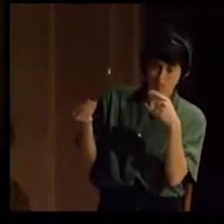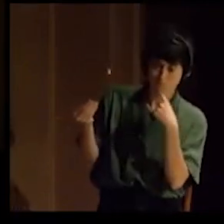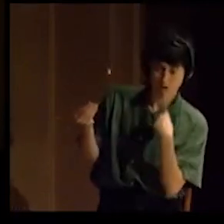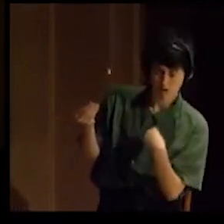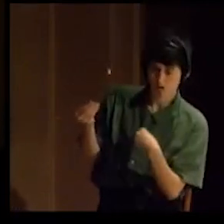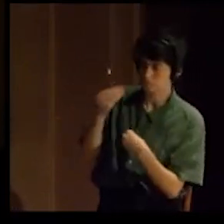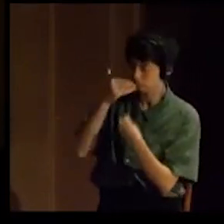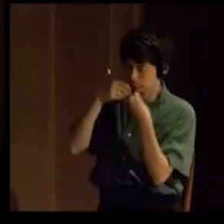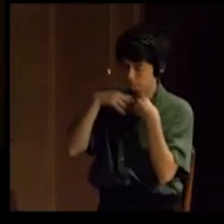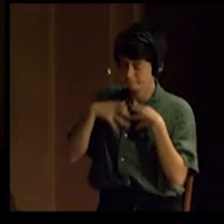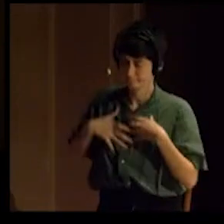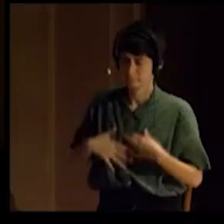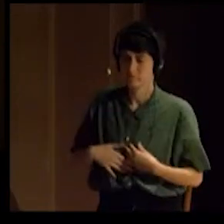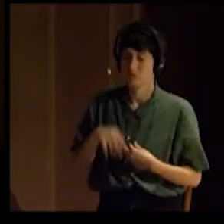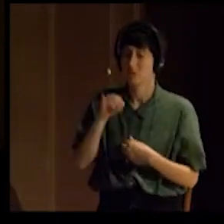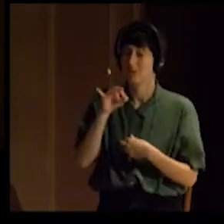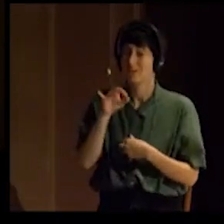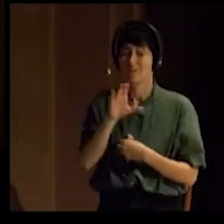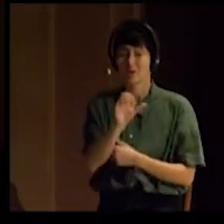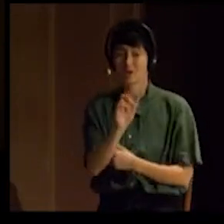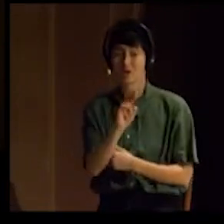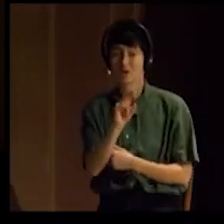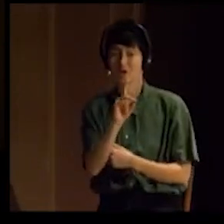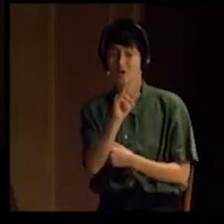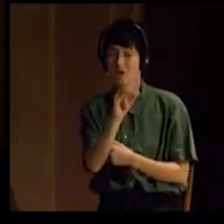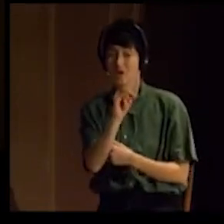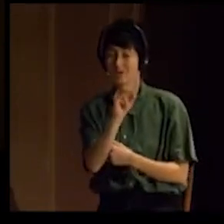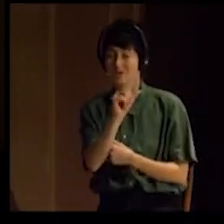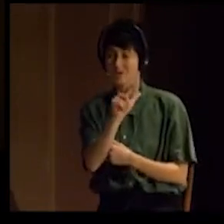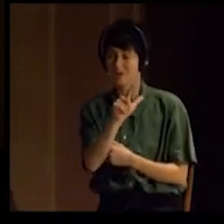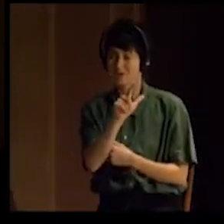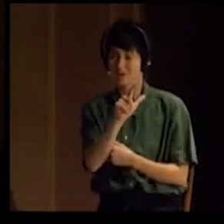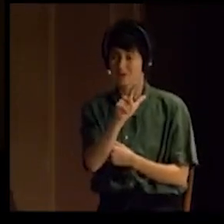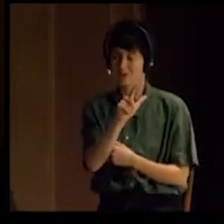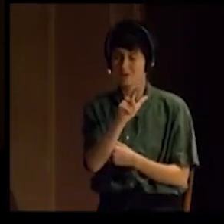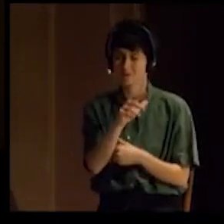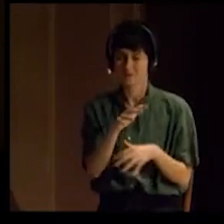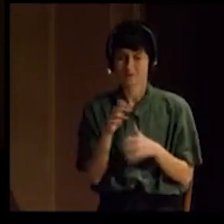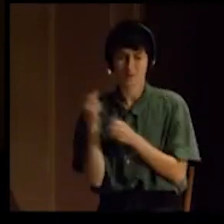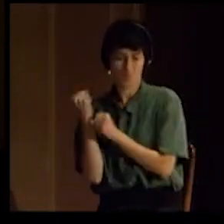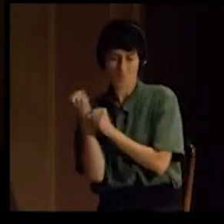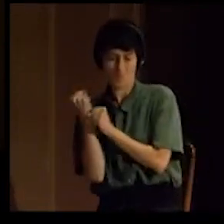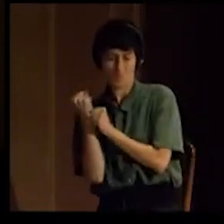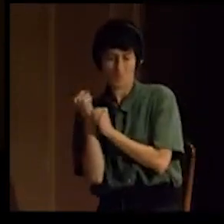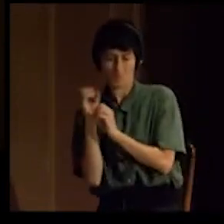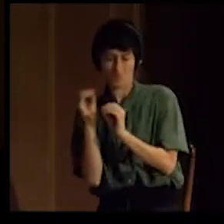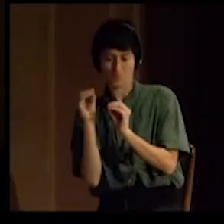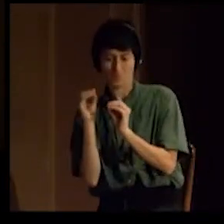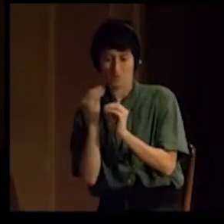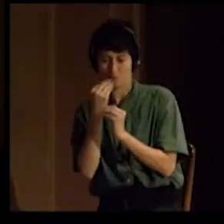they put on brown plumage. And then the blues and the iridescent colors are what are called structural colors.